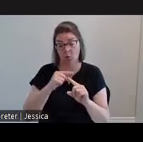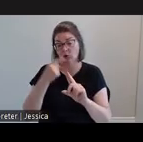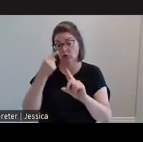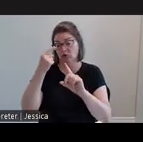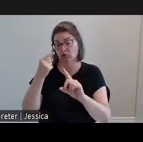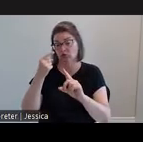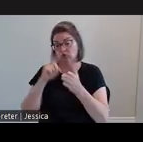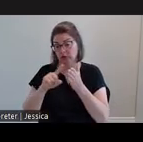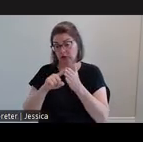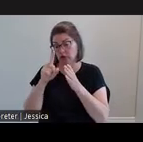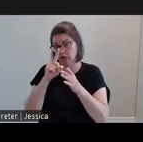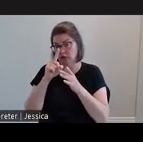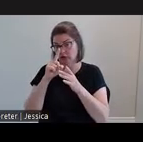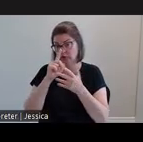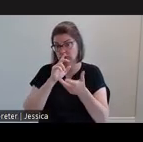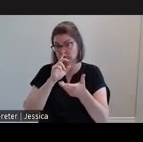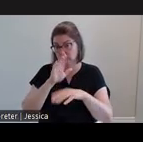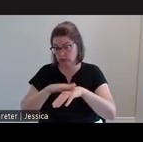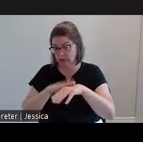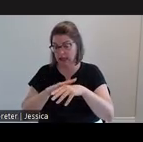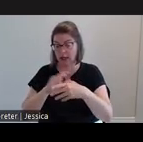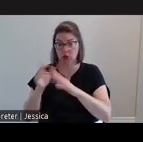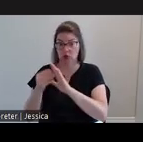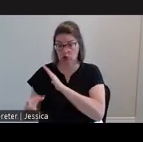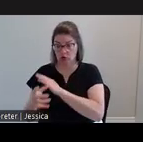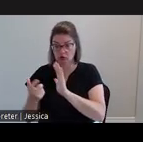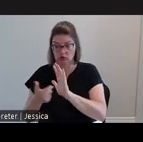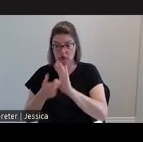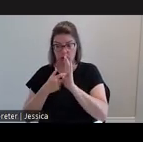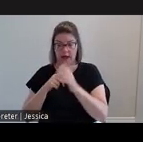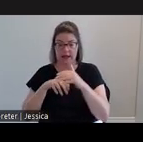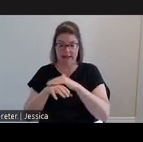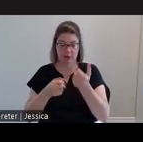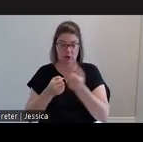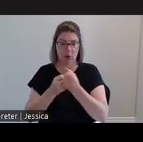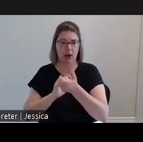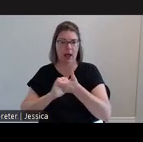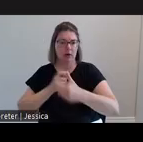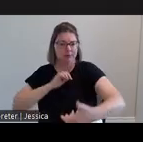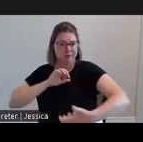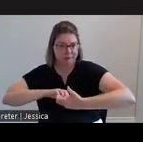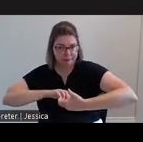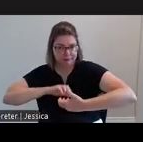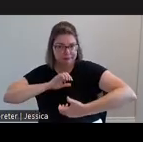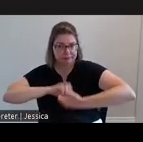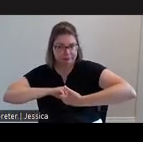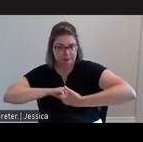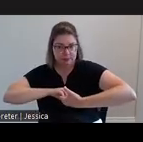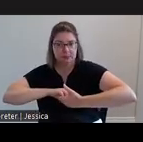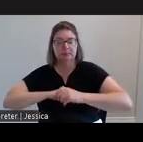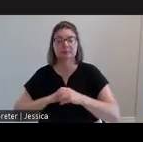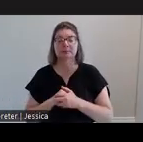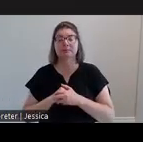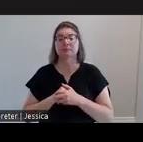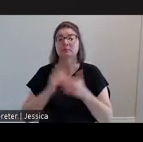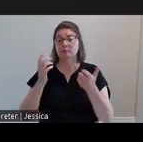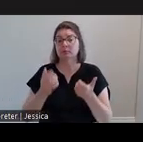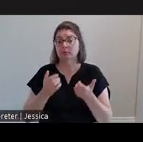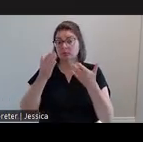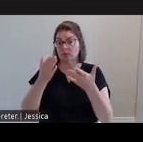strategies for collaborating with students who require accessibility support. Um, it provides recommendations for information professionals